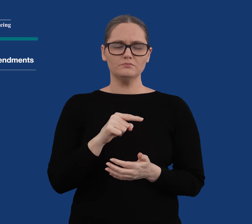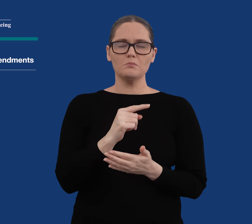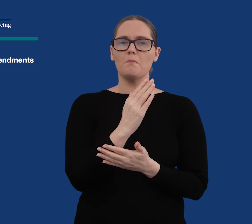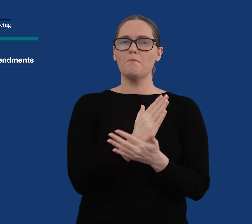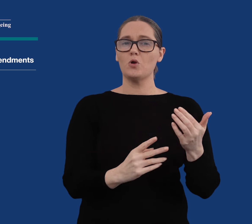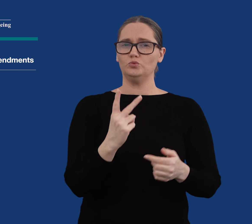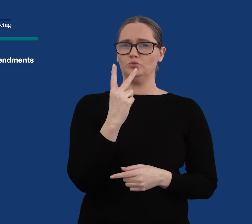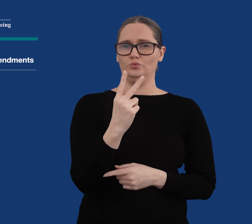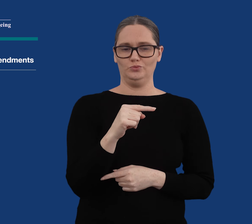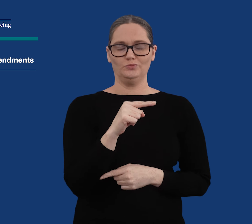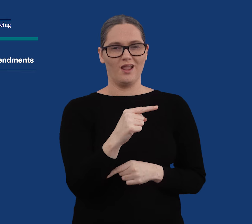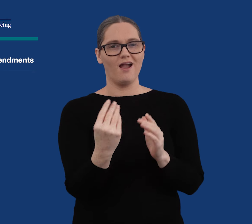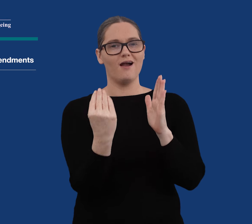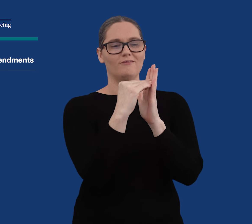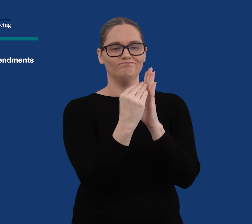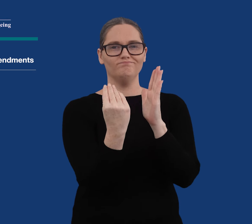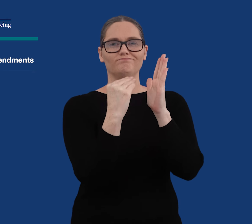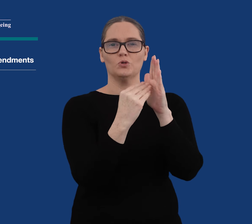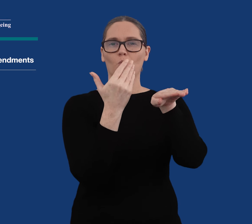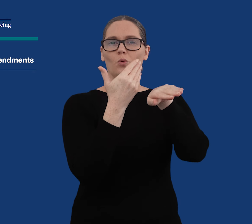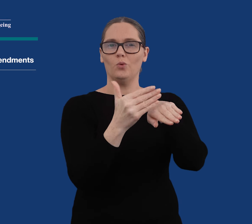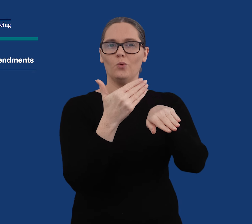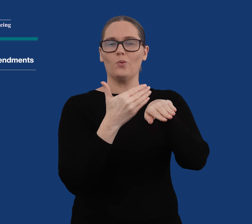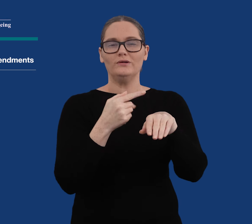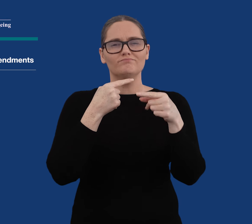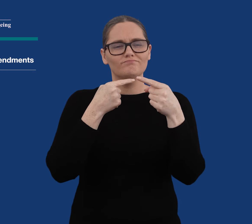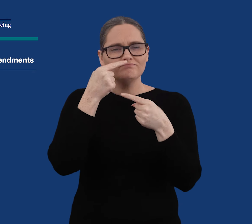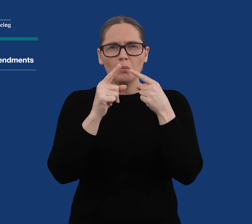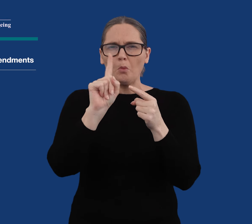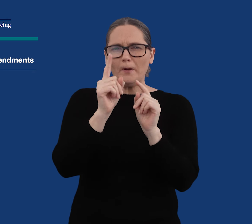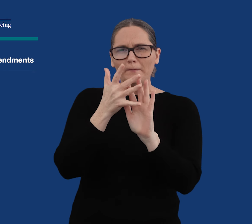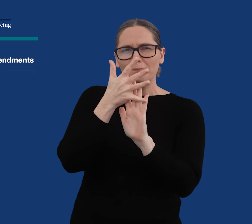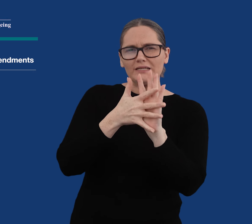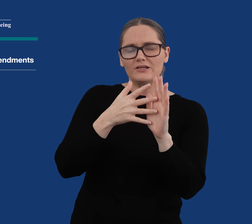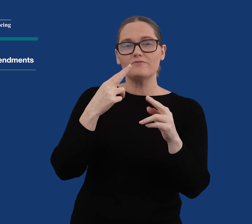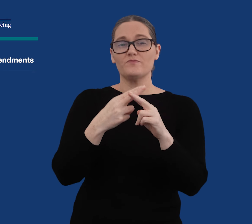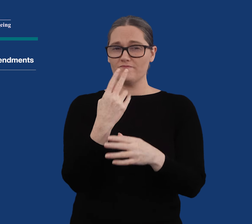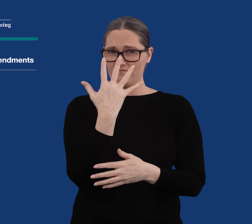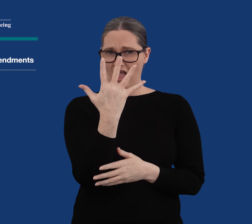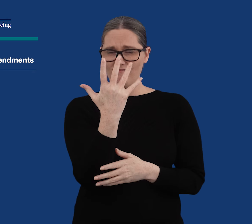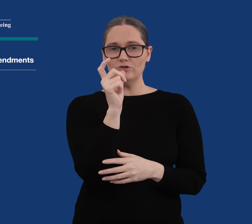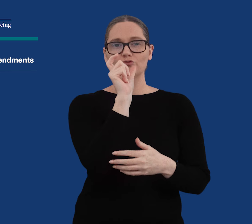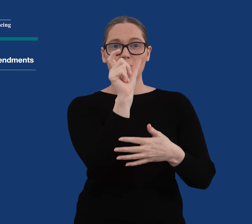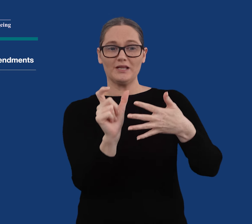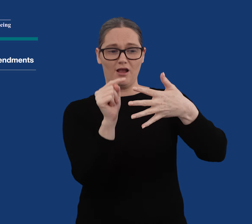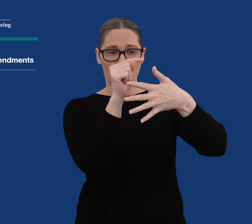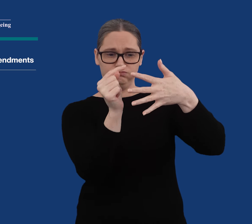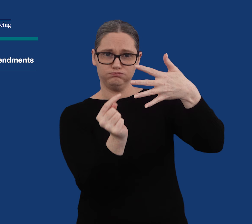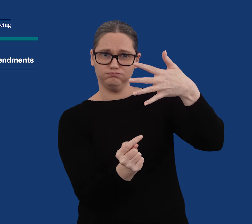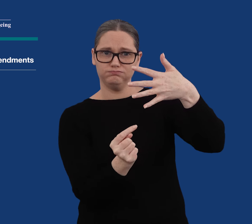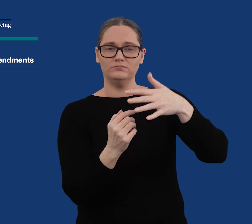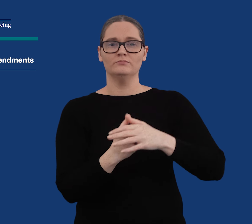Part 2 introduces new definitions for 5 terms: